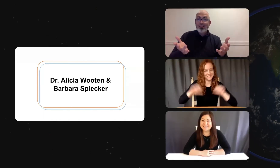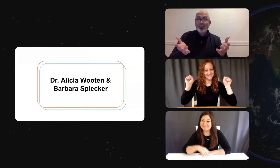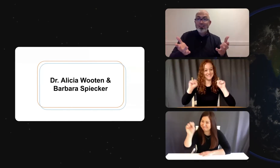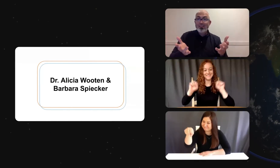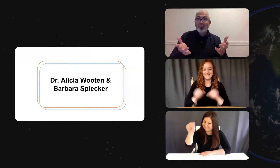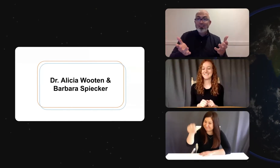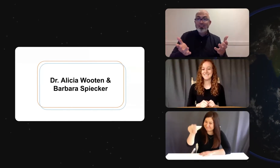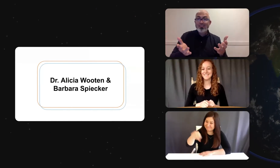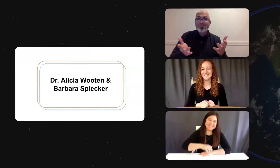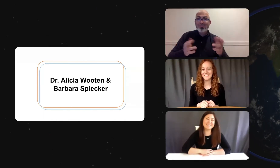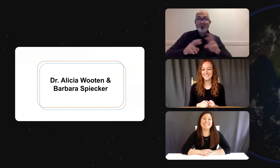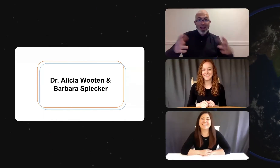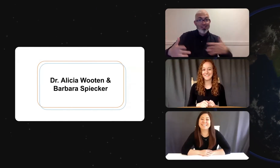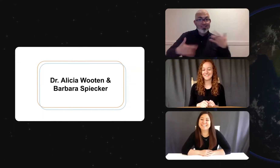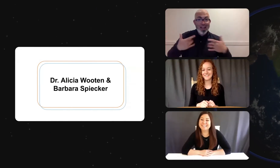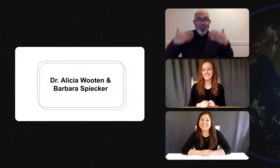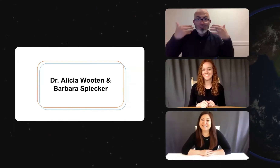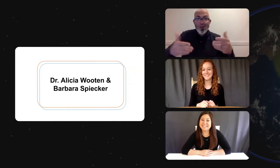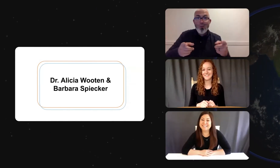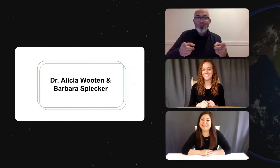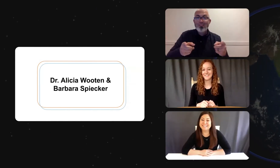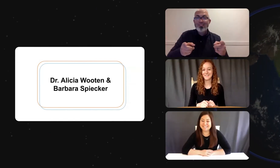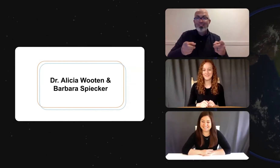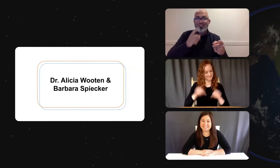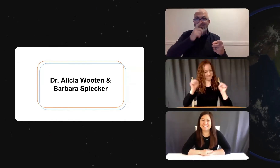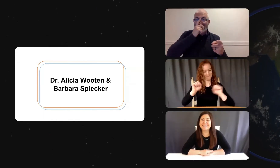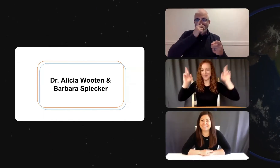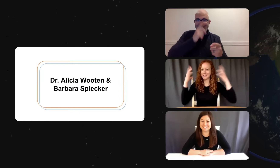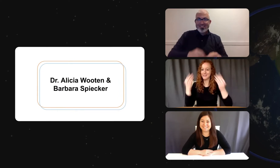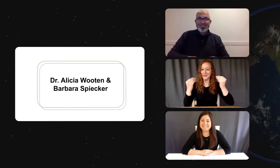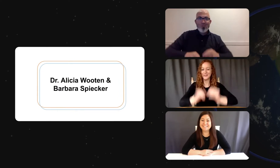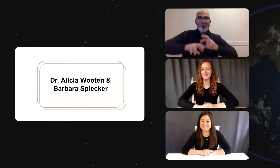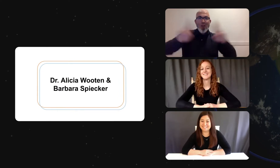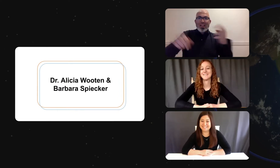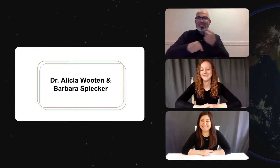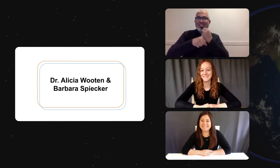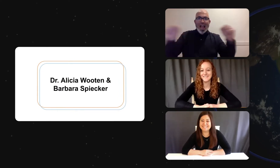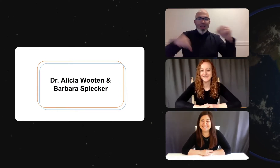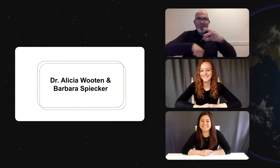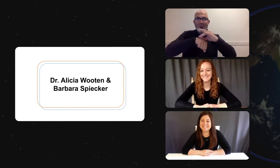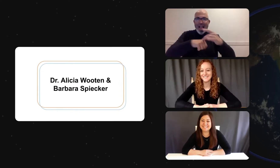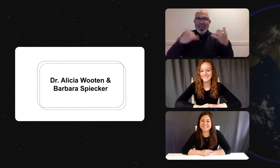Are you ready? Yes! Let's go. We're ready!